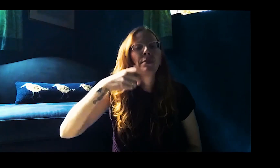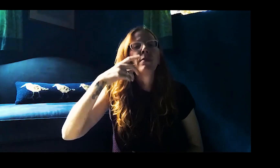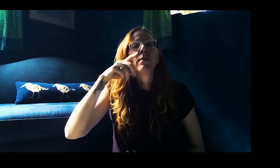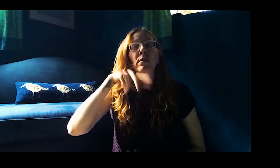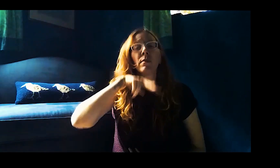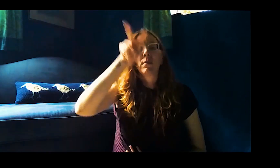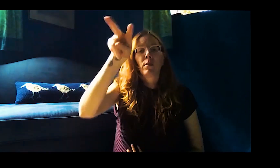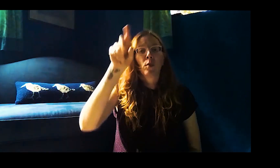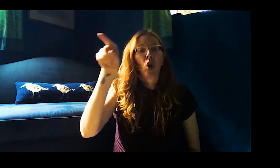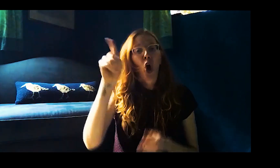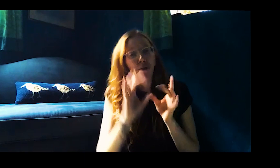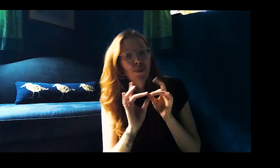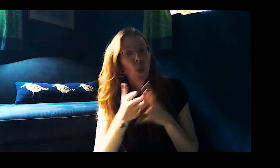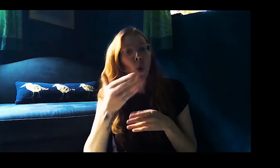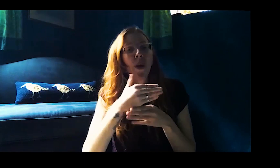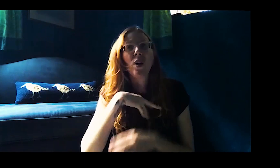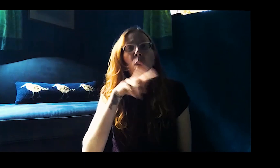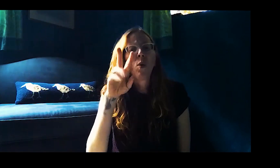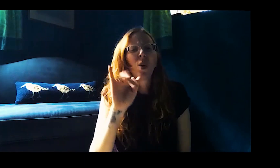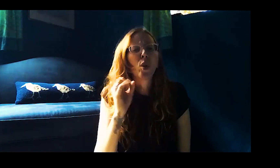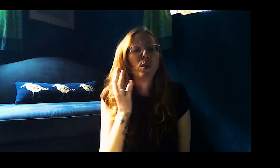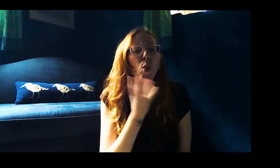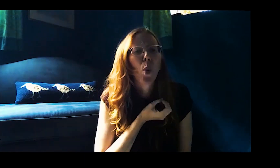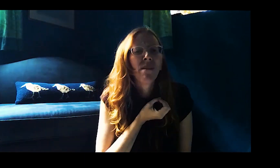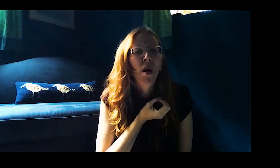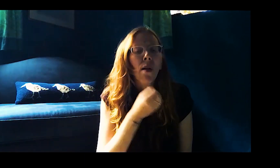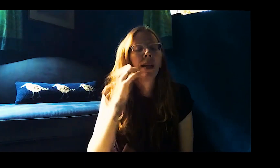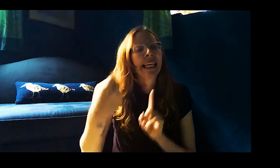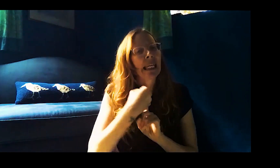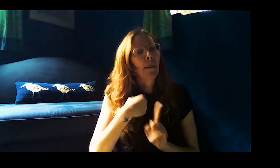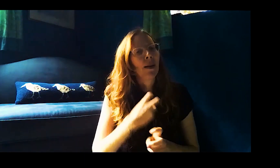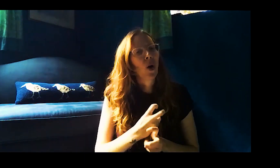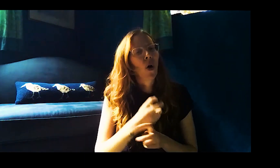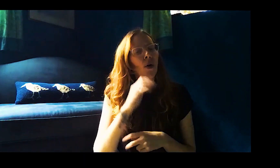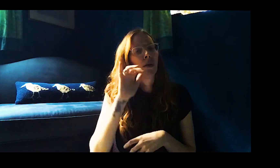go pick them up, and I looked back up at her, and it just really hit me. It was just this beautiful